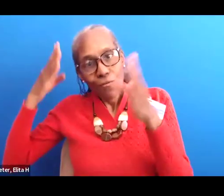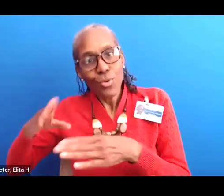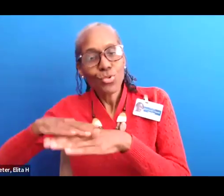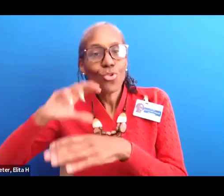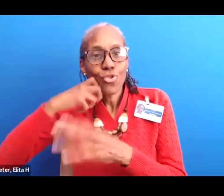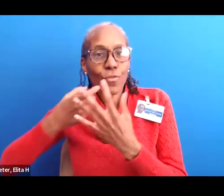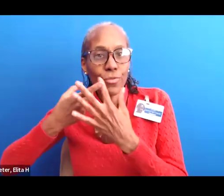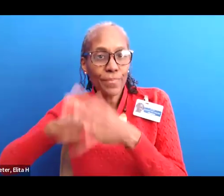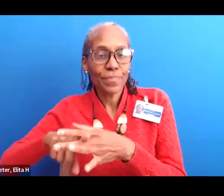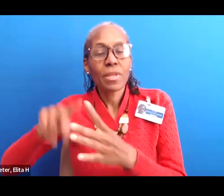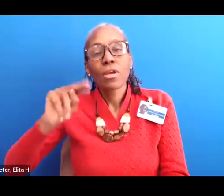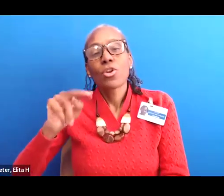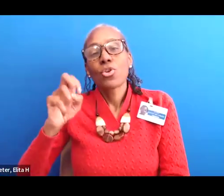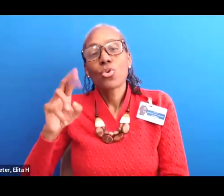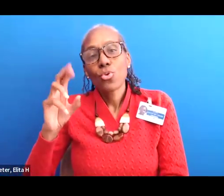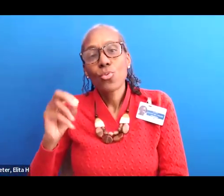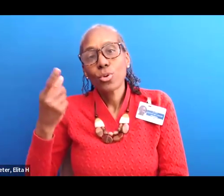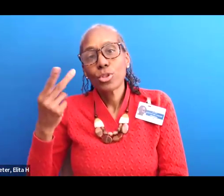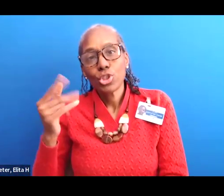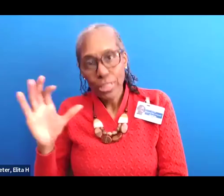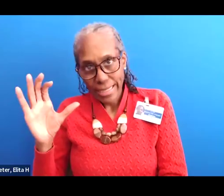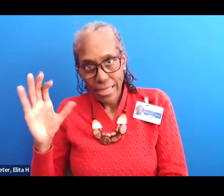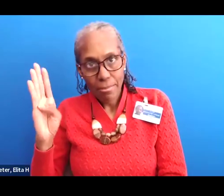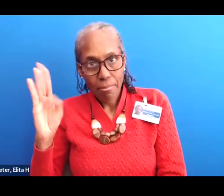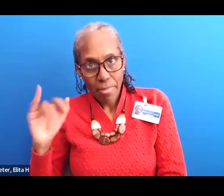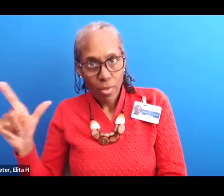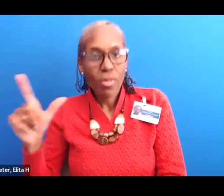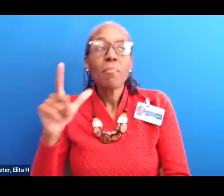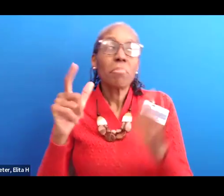which is the bowel program. But I understand with those trigger foods, and you get real